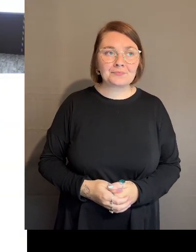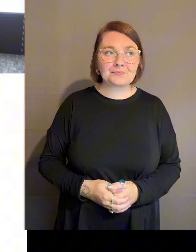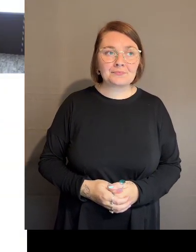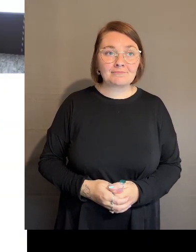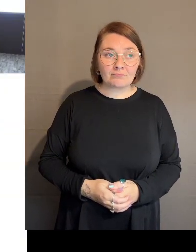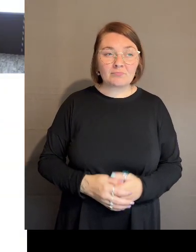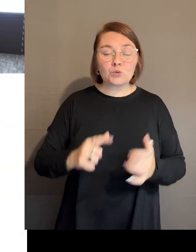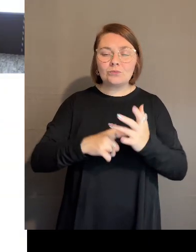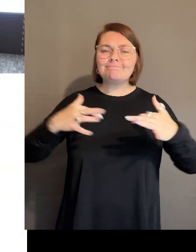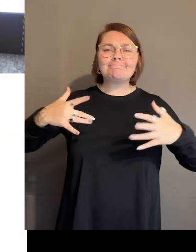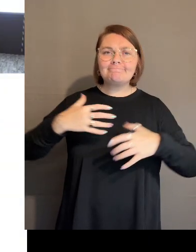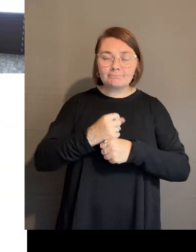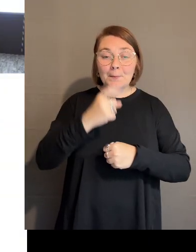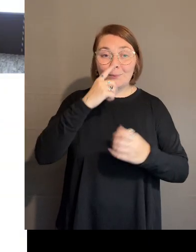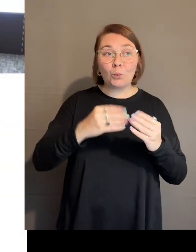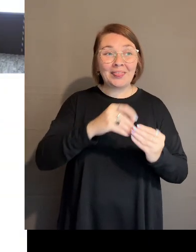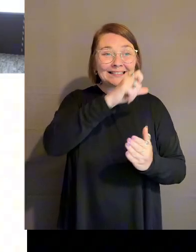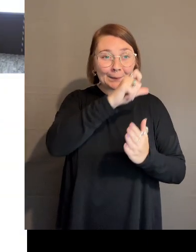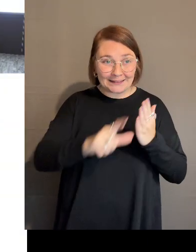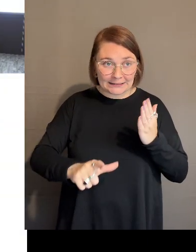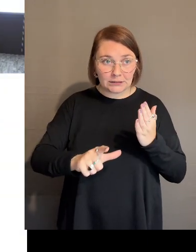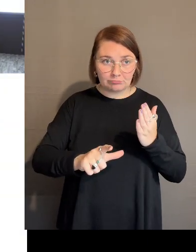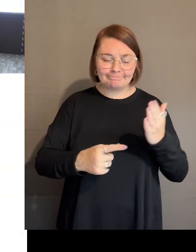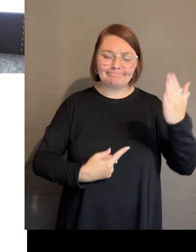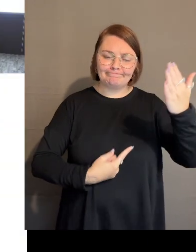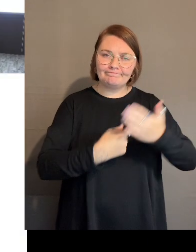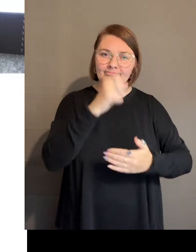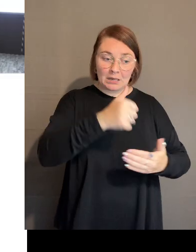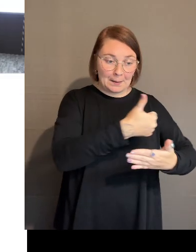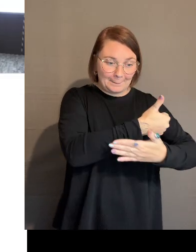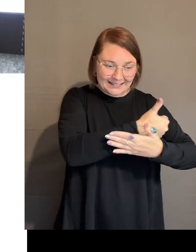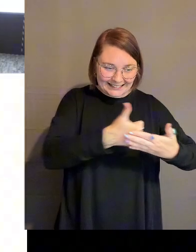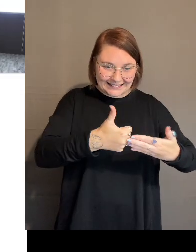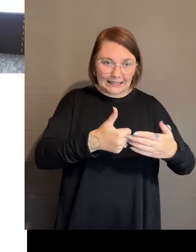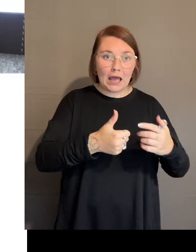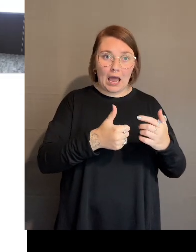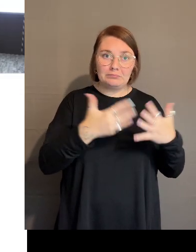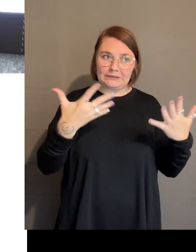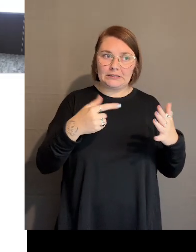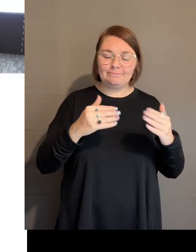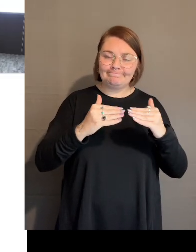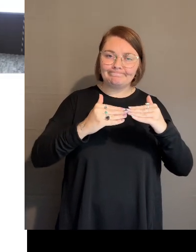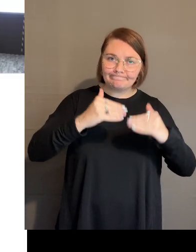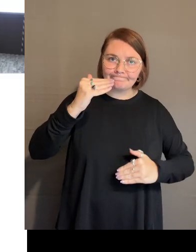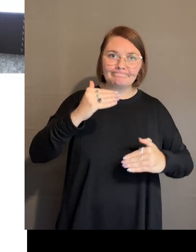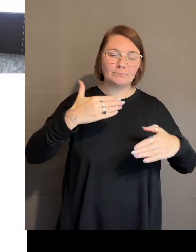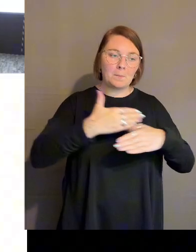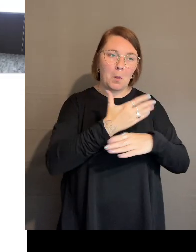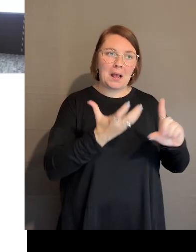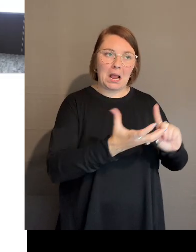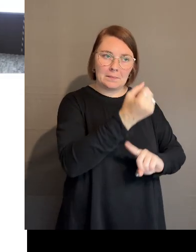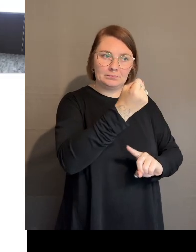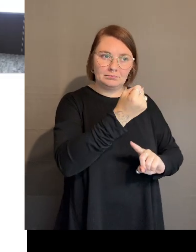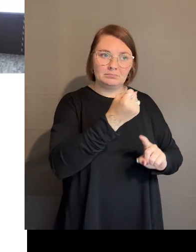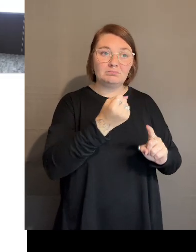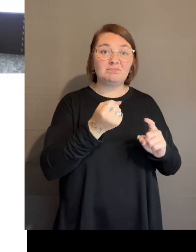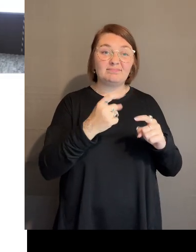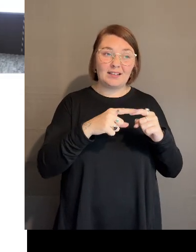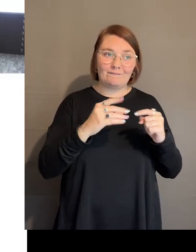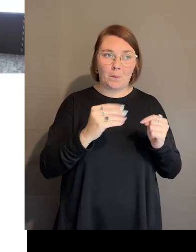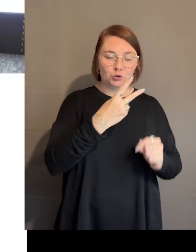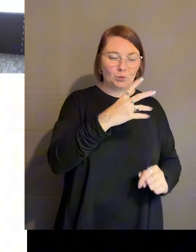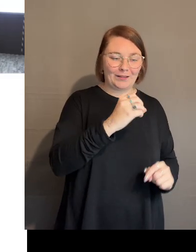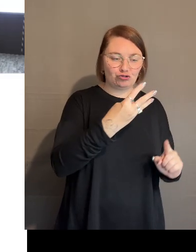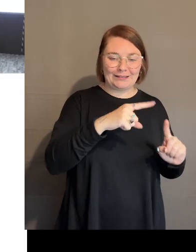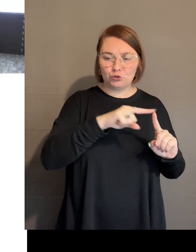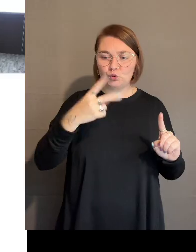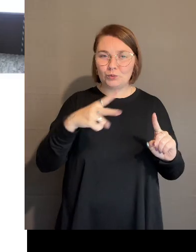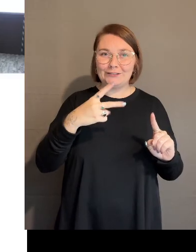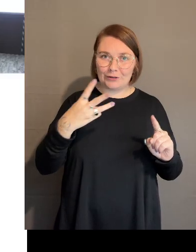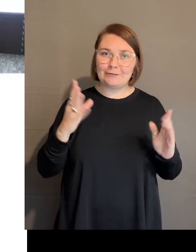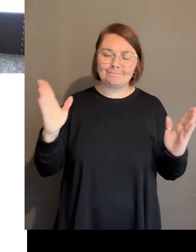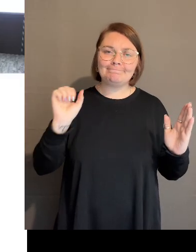In summary, people with disability experienced persistent and substantial inequalities in employment outcomes from 2003 to 2023.